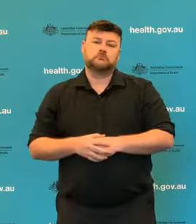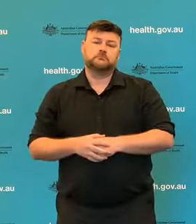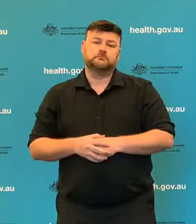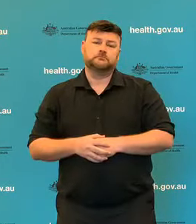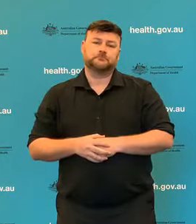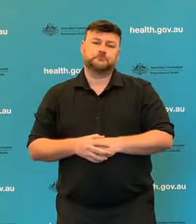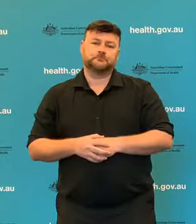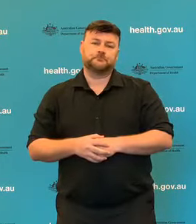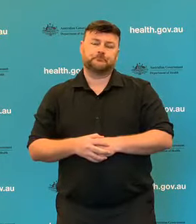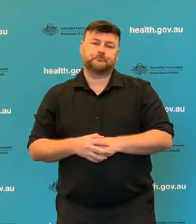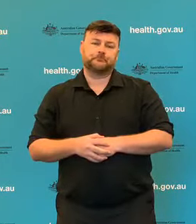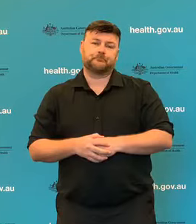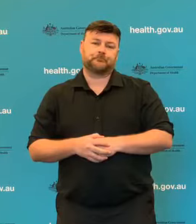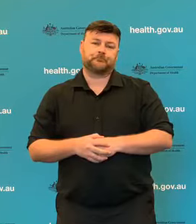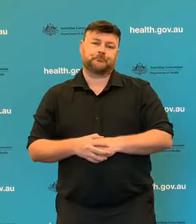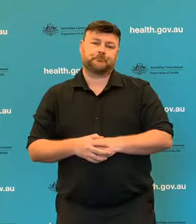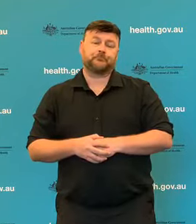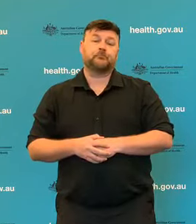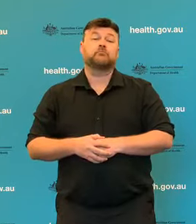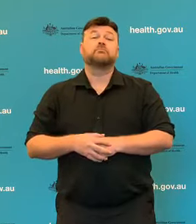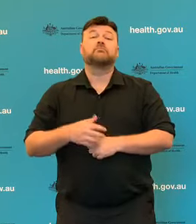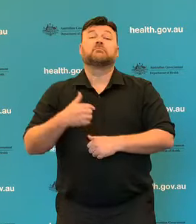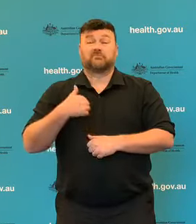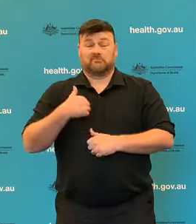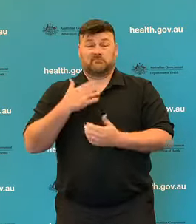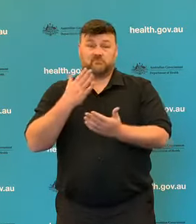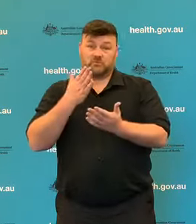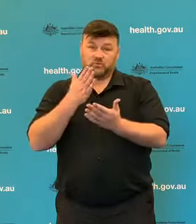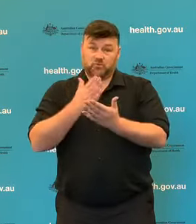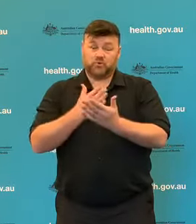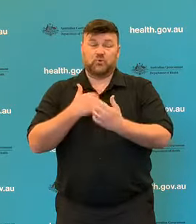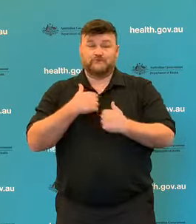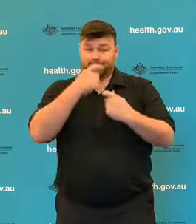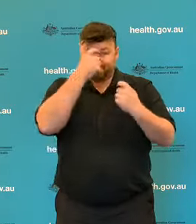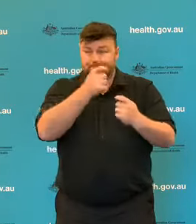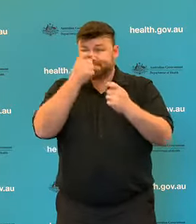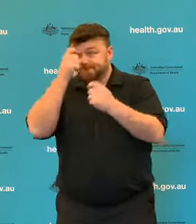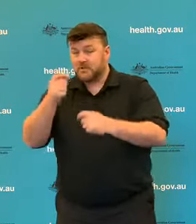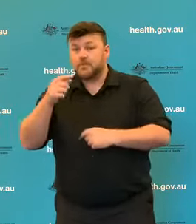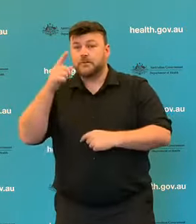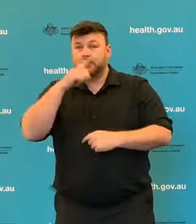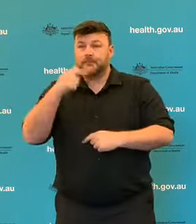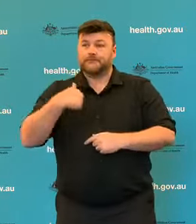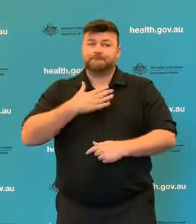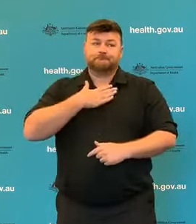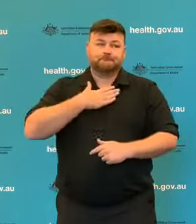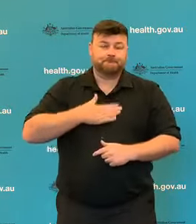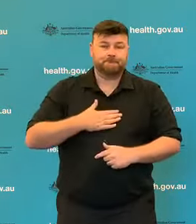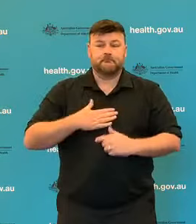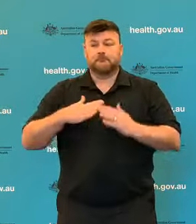in our country. I acknowledge the sacrifices that have been made and continue to be made by people across Australia